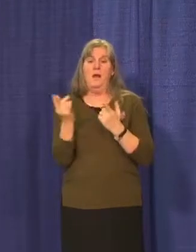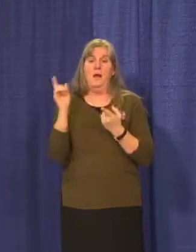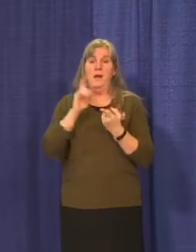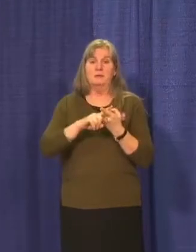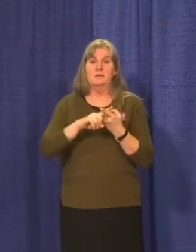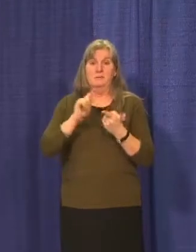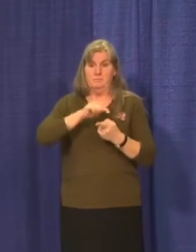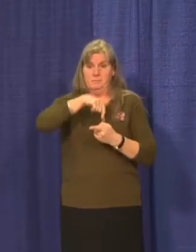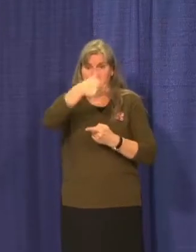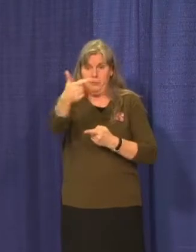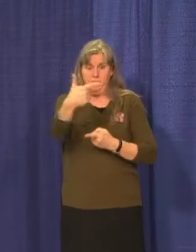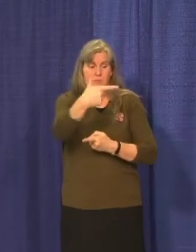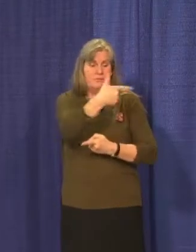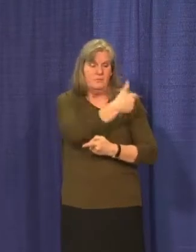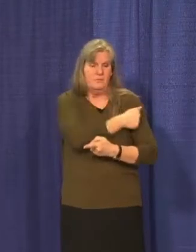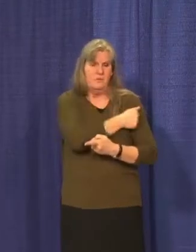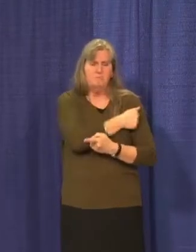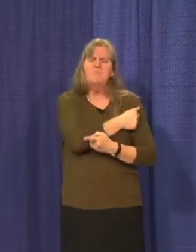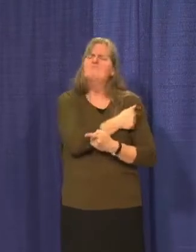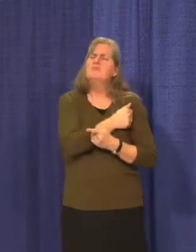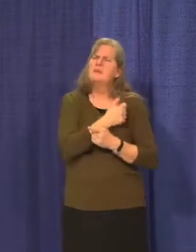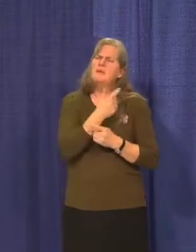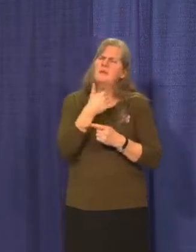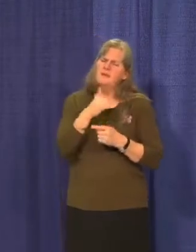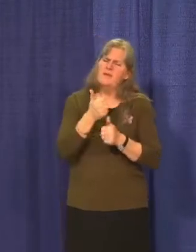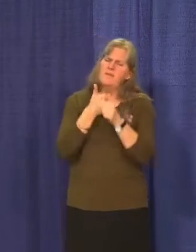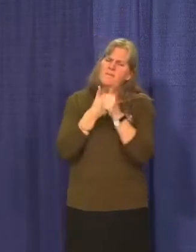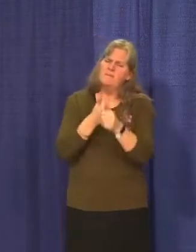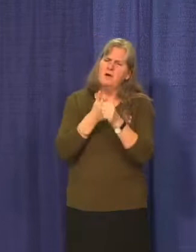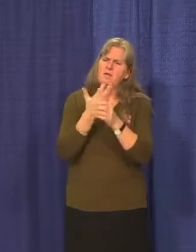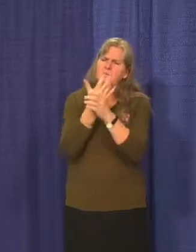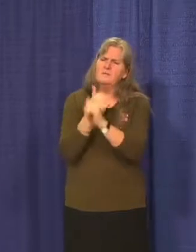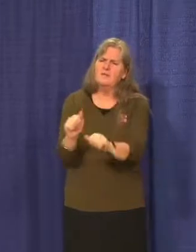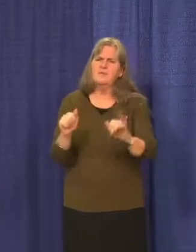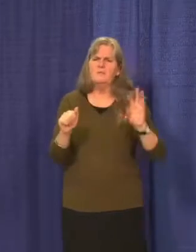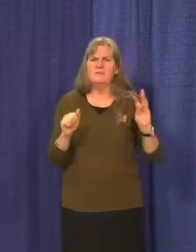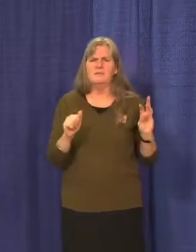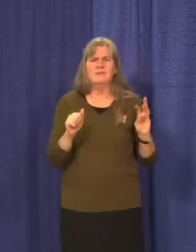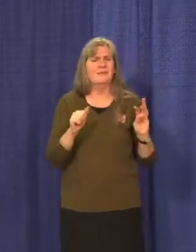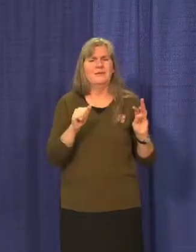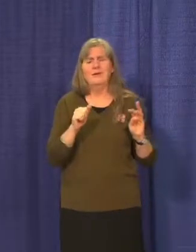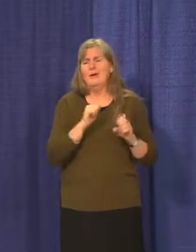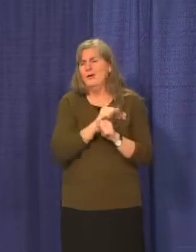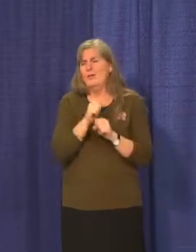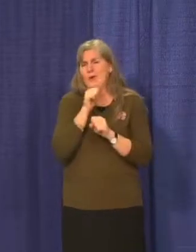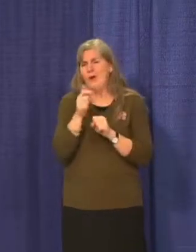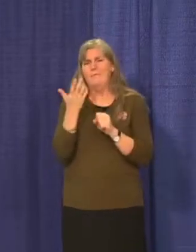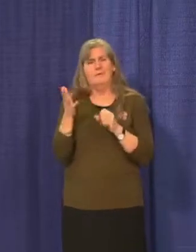immunized, please stay vigilant. We are not out of the woods yet.